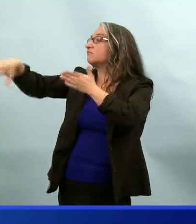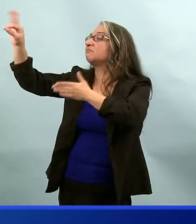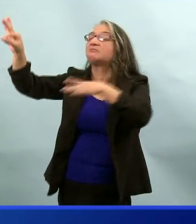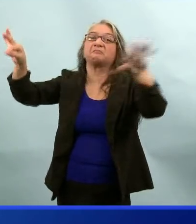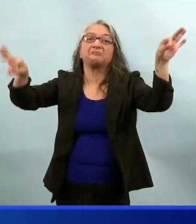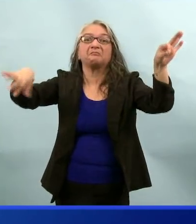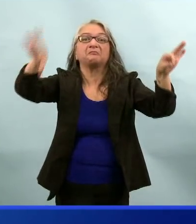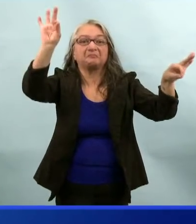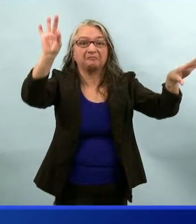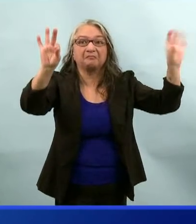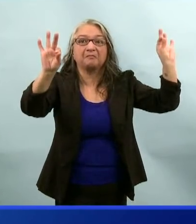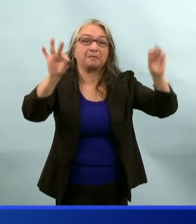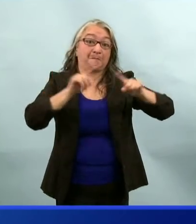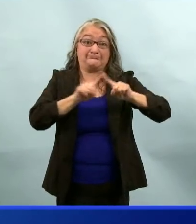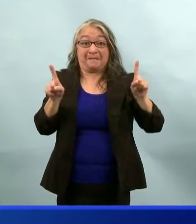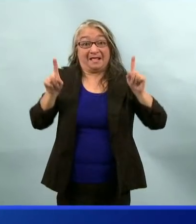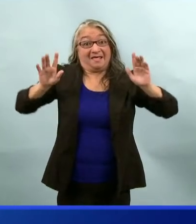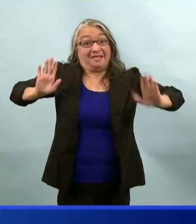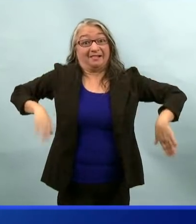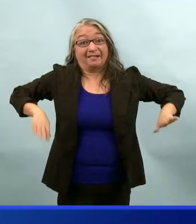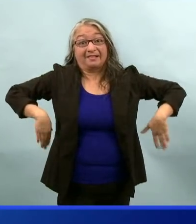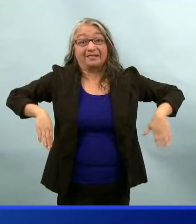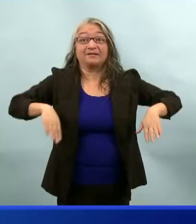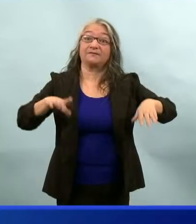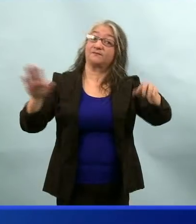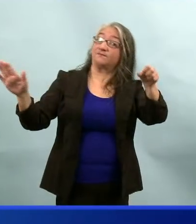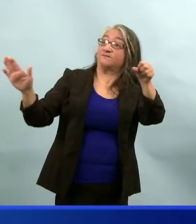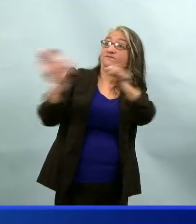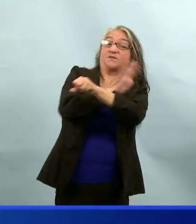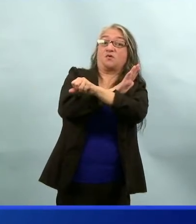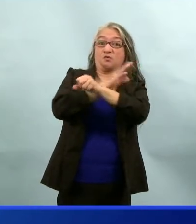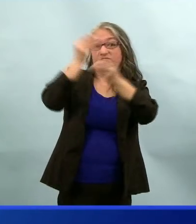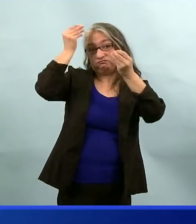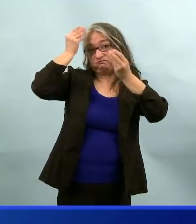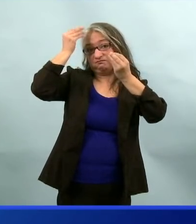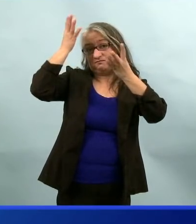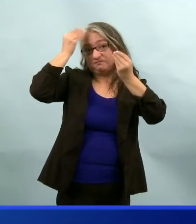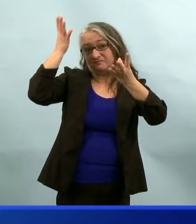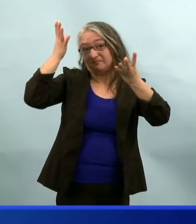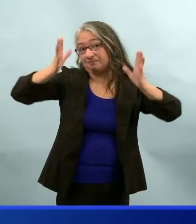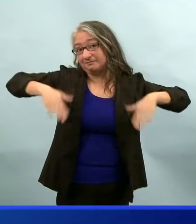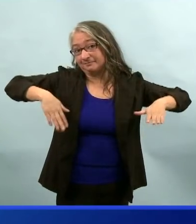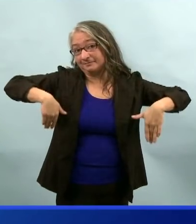all that being said case and contact management for a cova 19 case including omicron is the